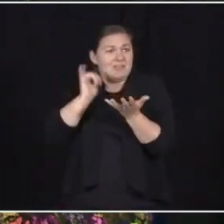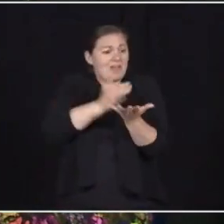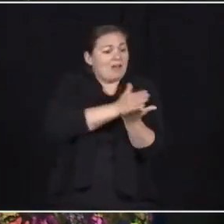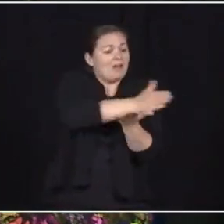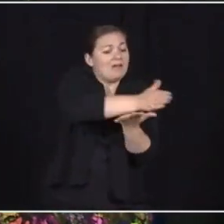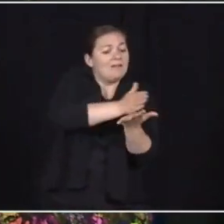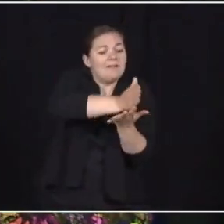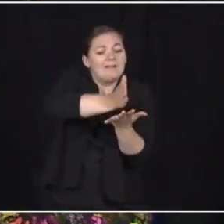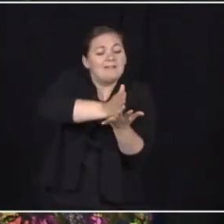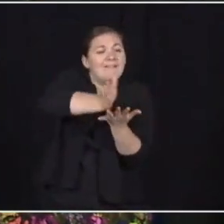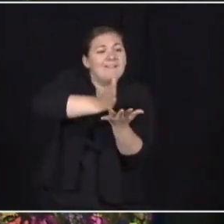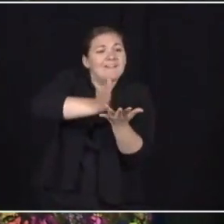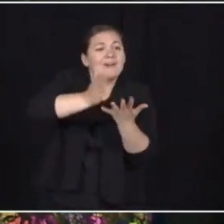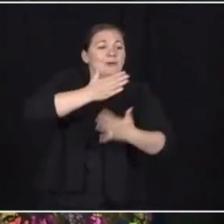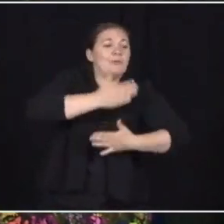the boost they need to recover something the season?